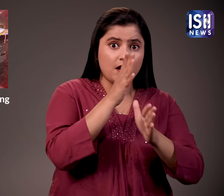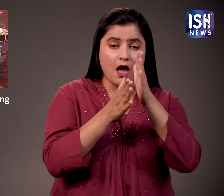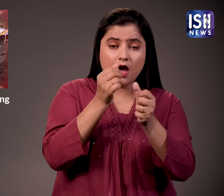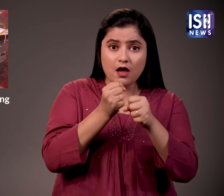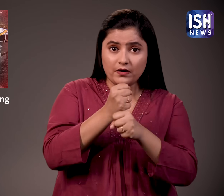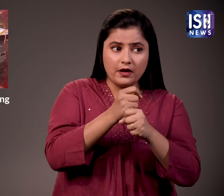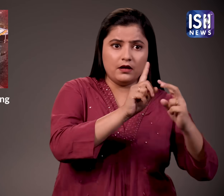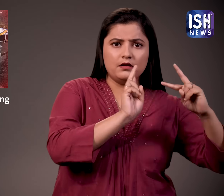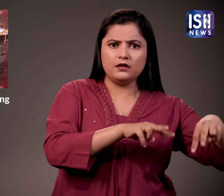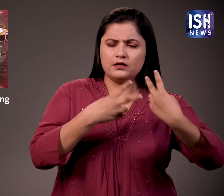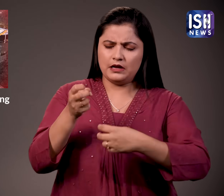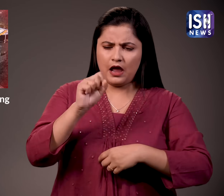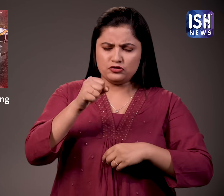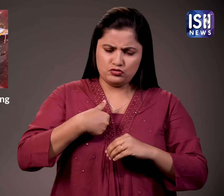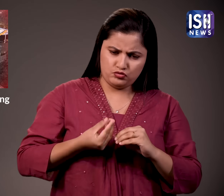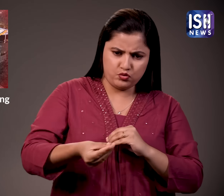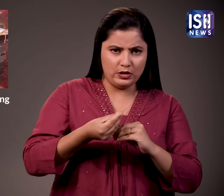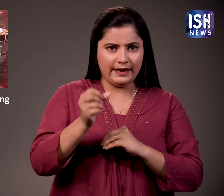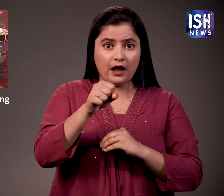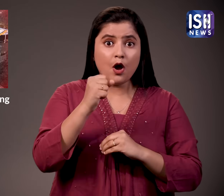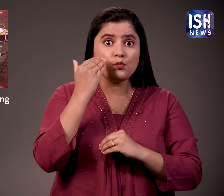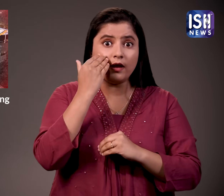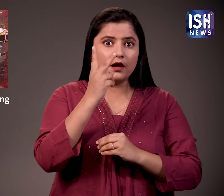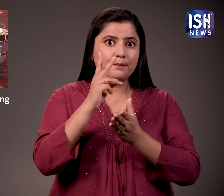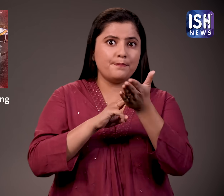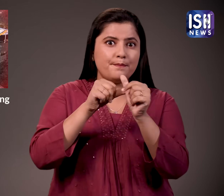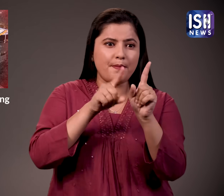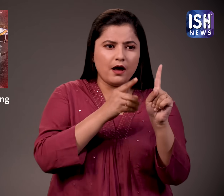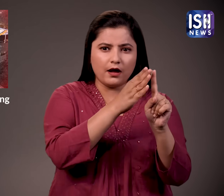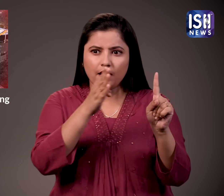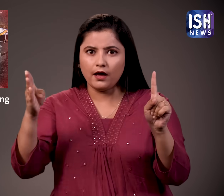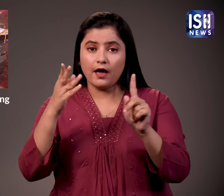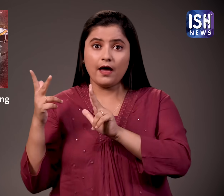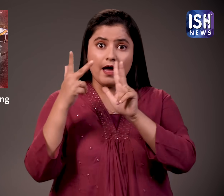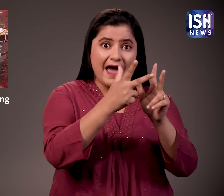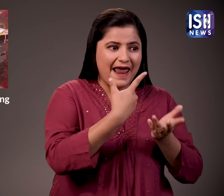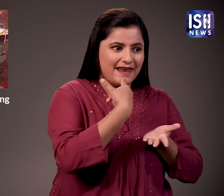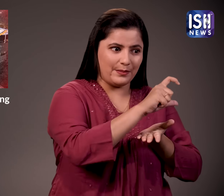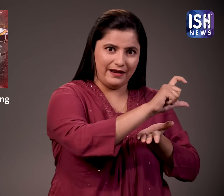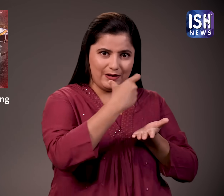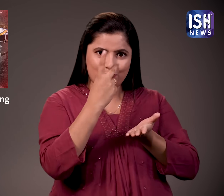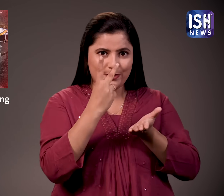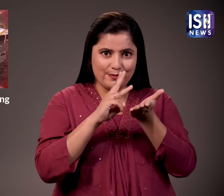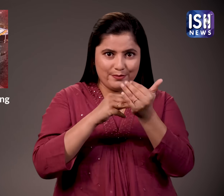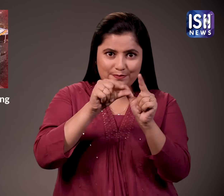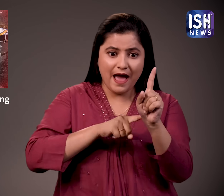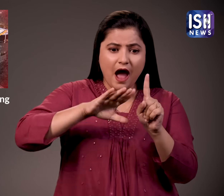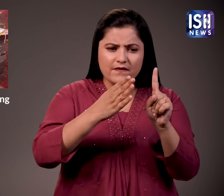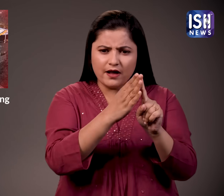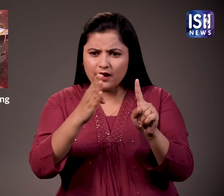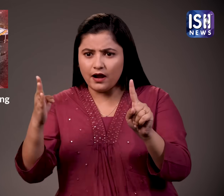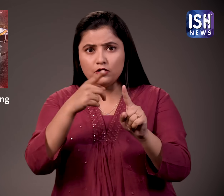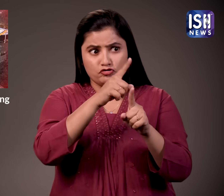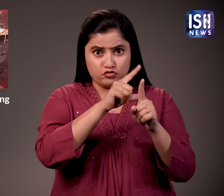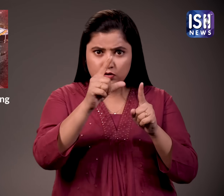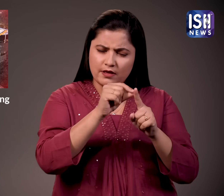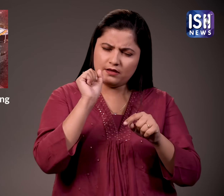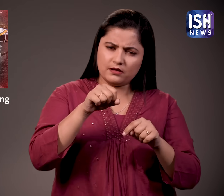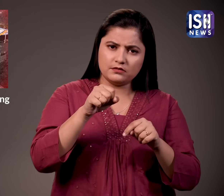The railway police had asserted that they would soon look into the matter. This was after 2nd May's complaint.